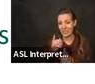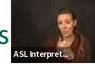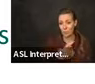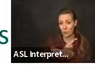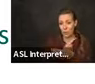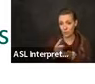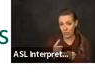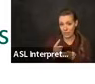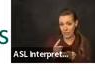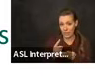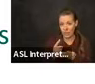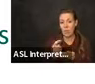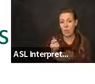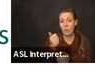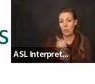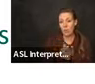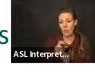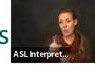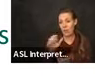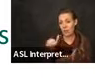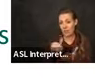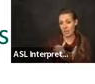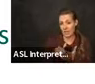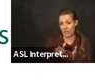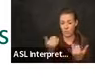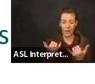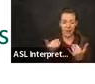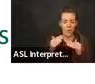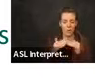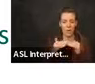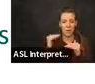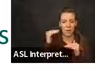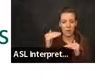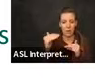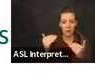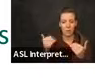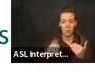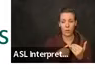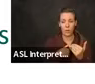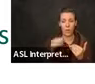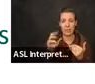Currently, we are at that level where it's 62 cases per week.